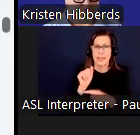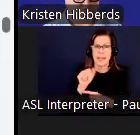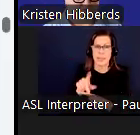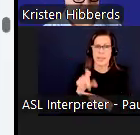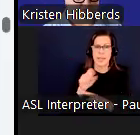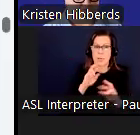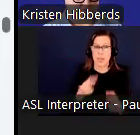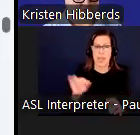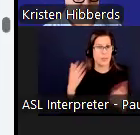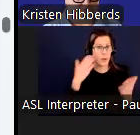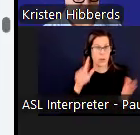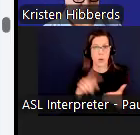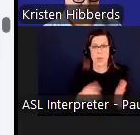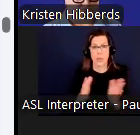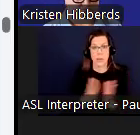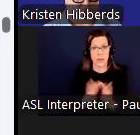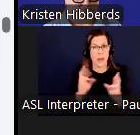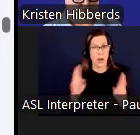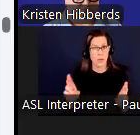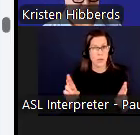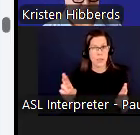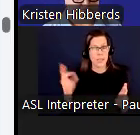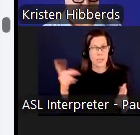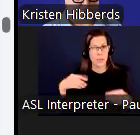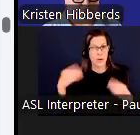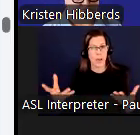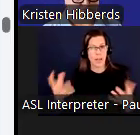So I'm hoping that someone's going to provide some education to these people